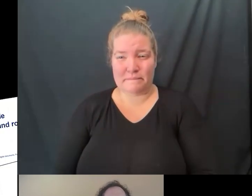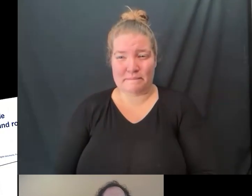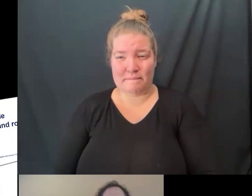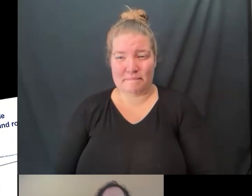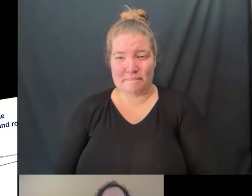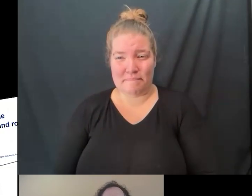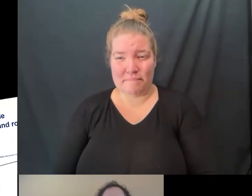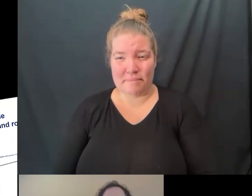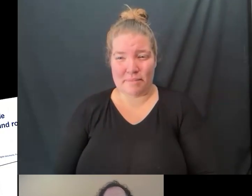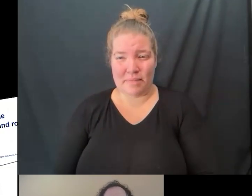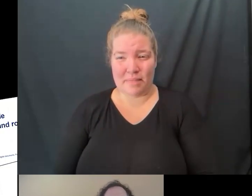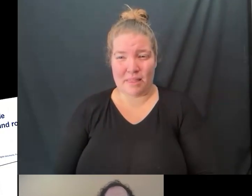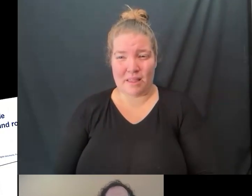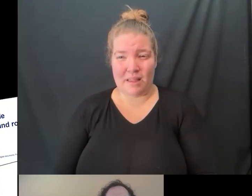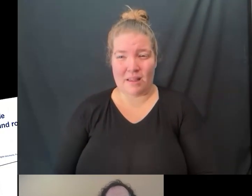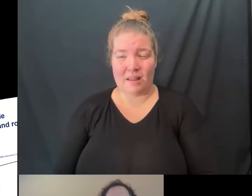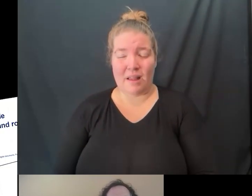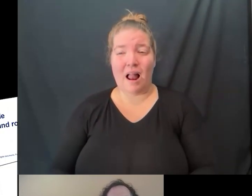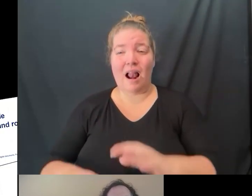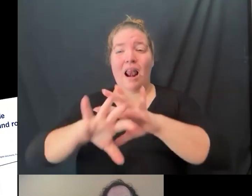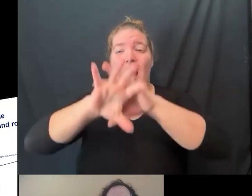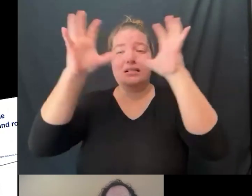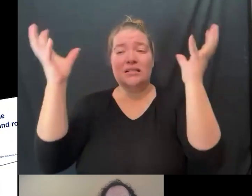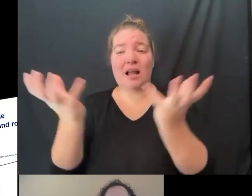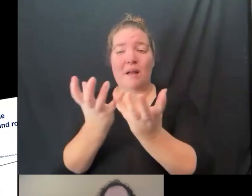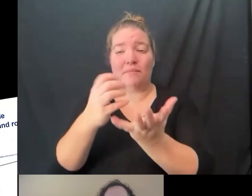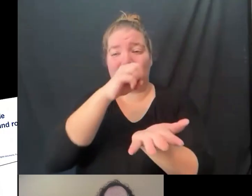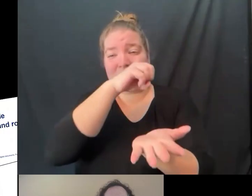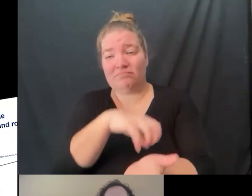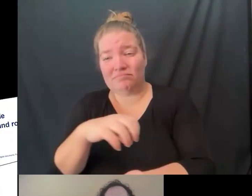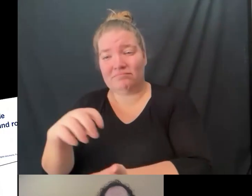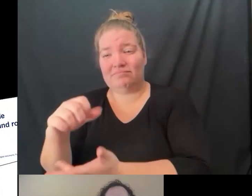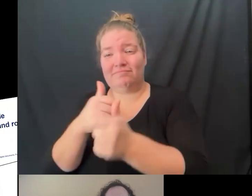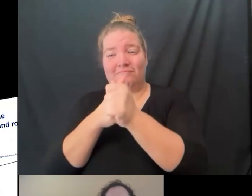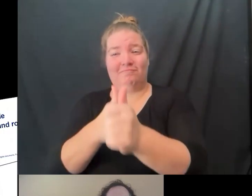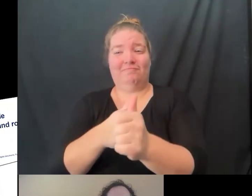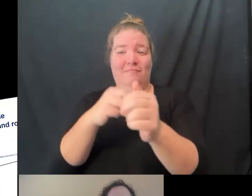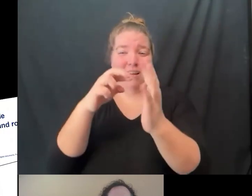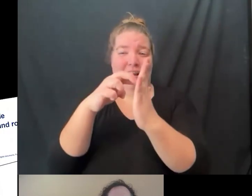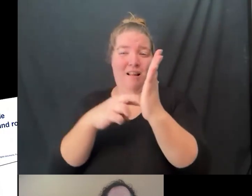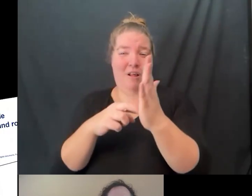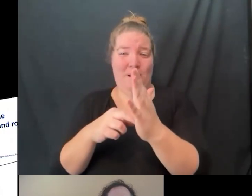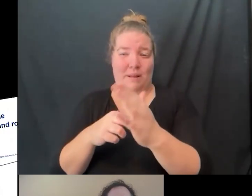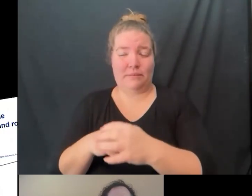I'm going to mention some entity wide strategy steps for regulatory compliance that are sustainable.